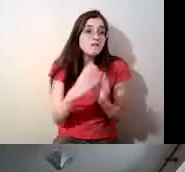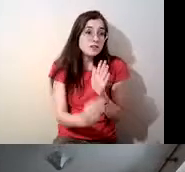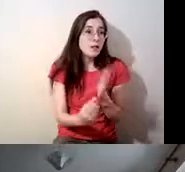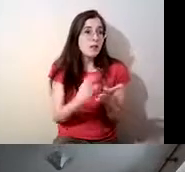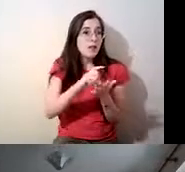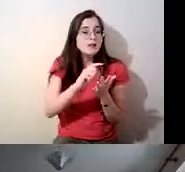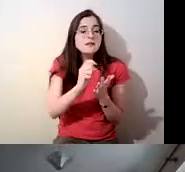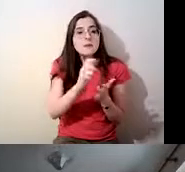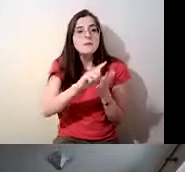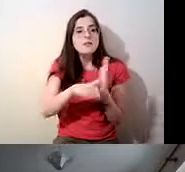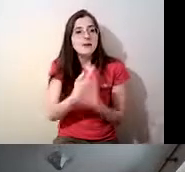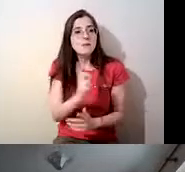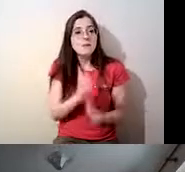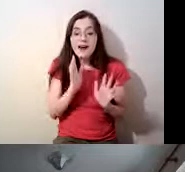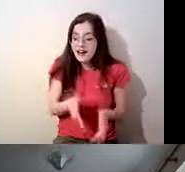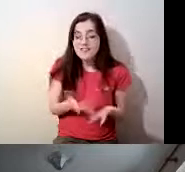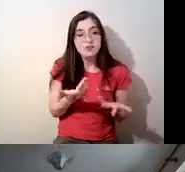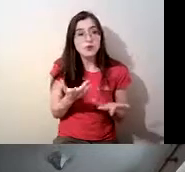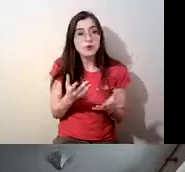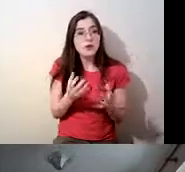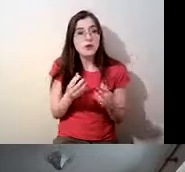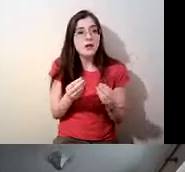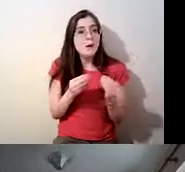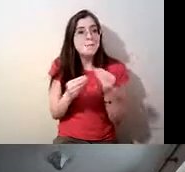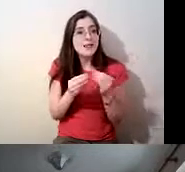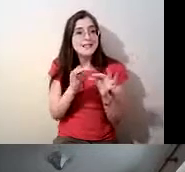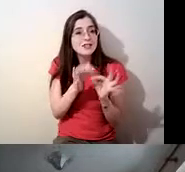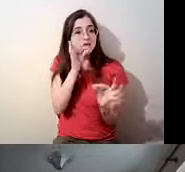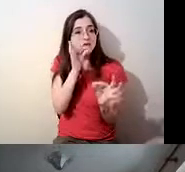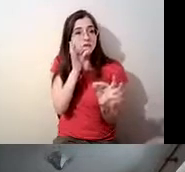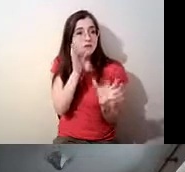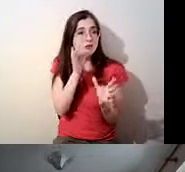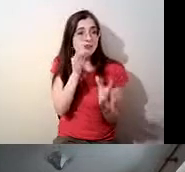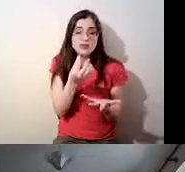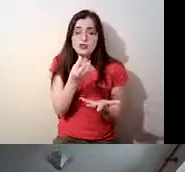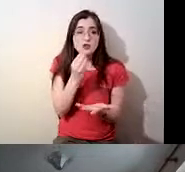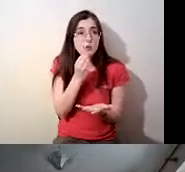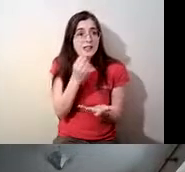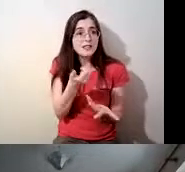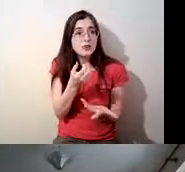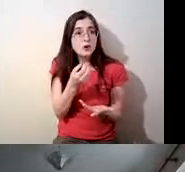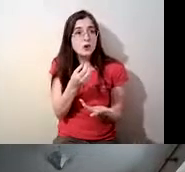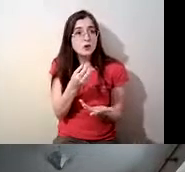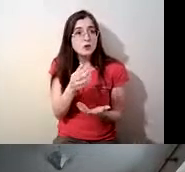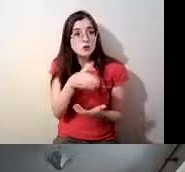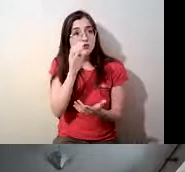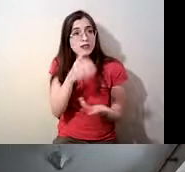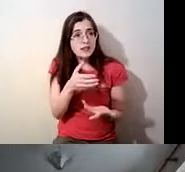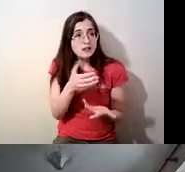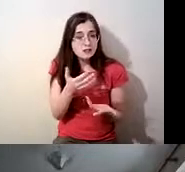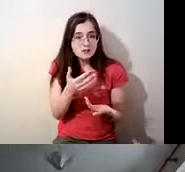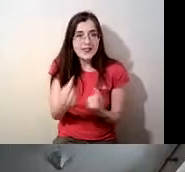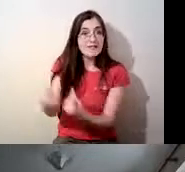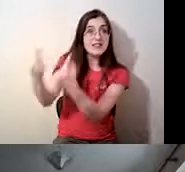to eat um to drink have been targeted unfairly um rather than having the companies attacked or